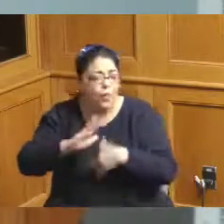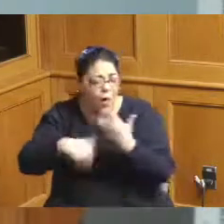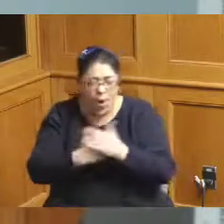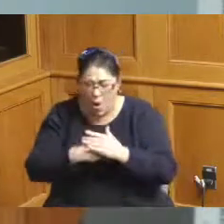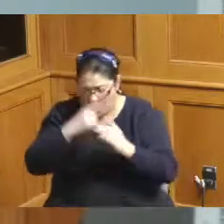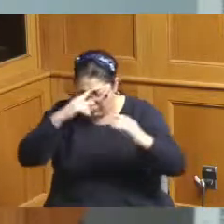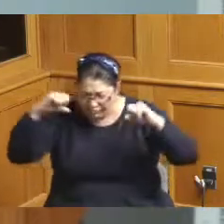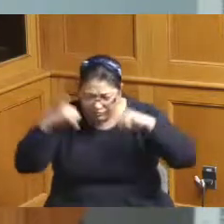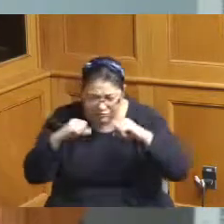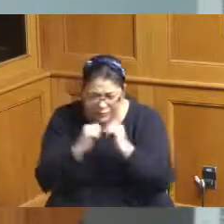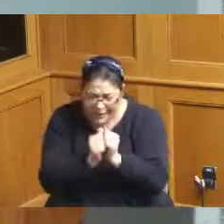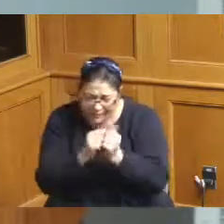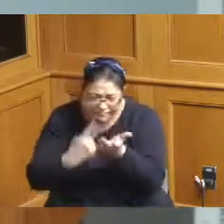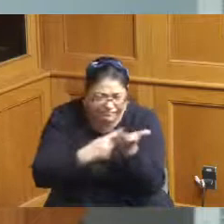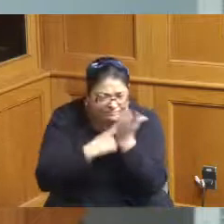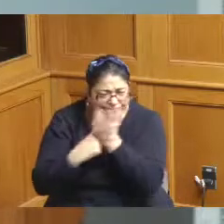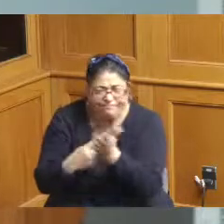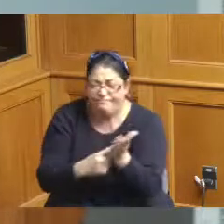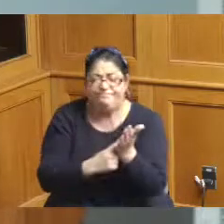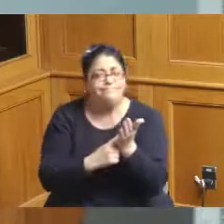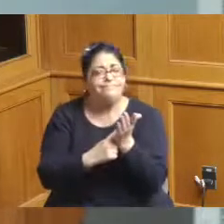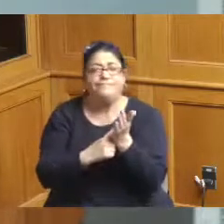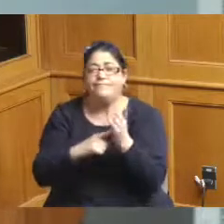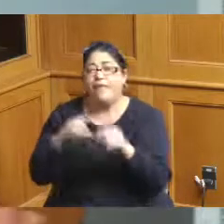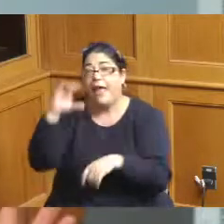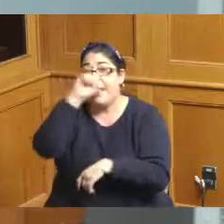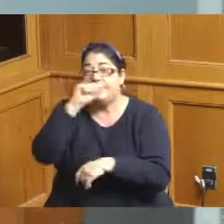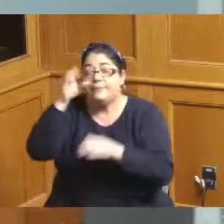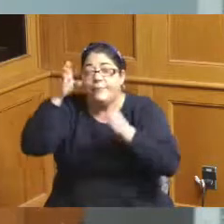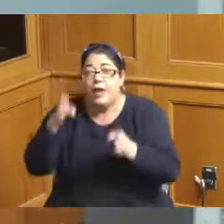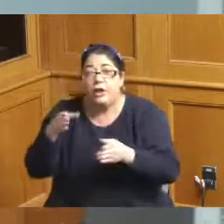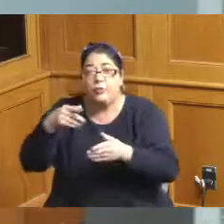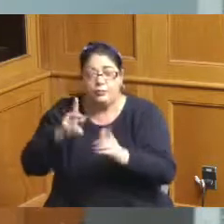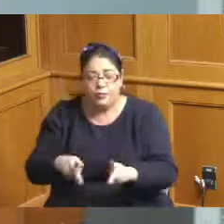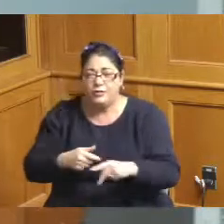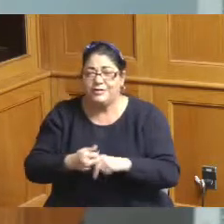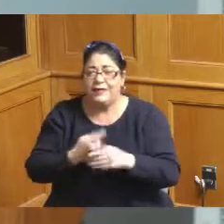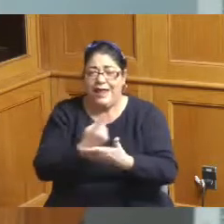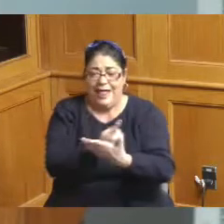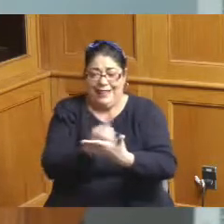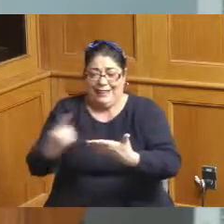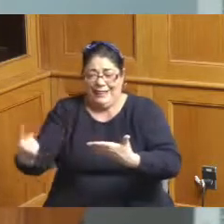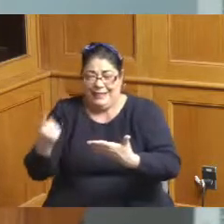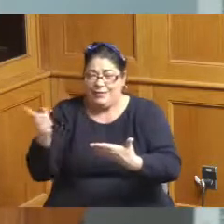I think we and our estimator is they spent all last week working through this